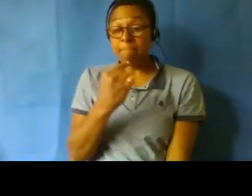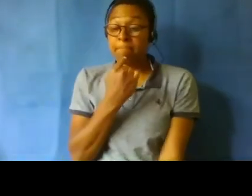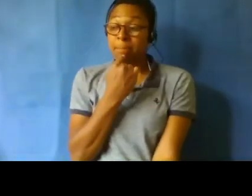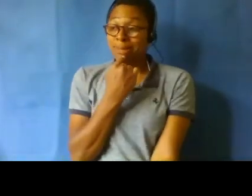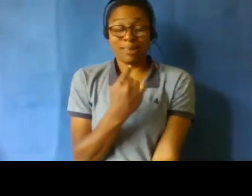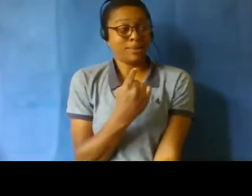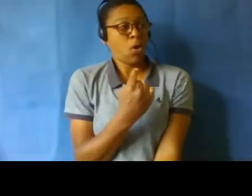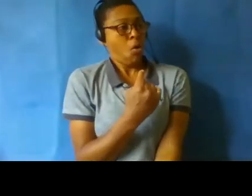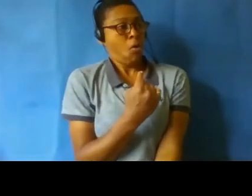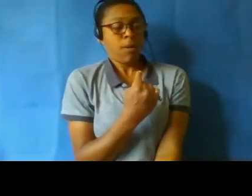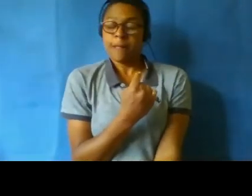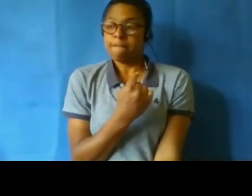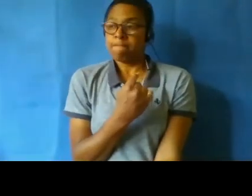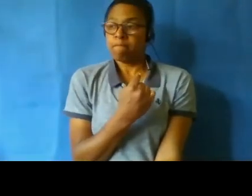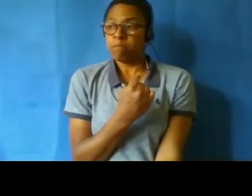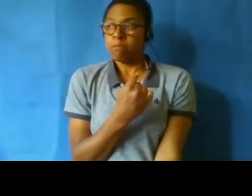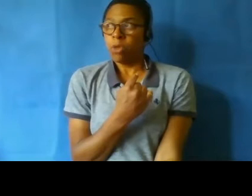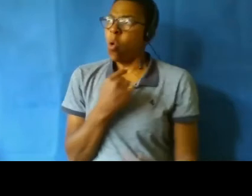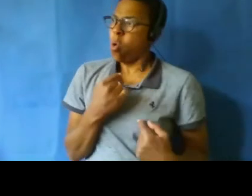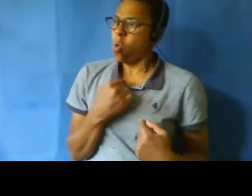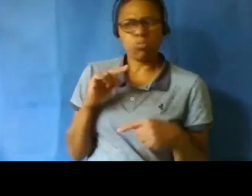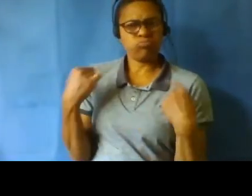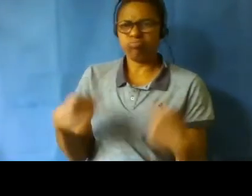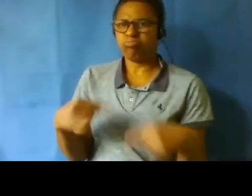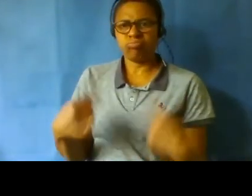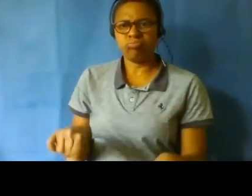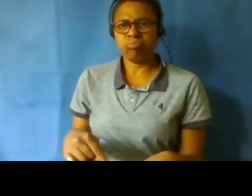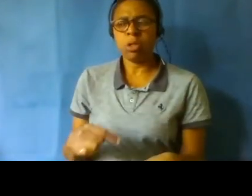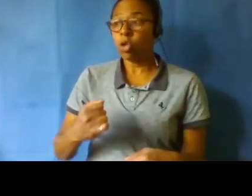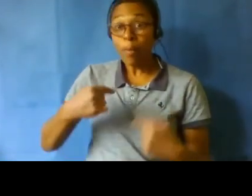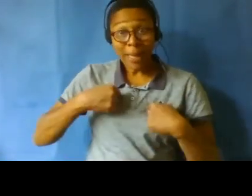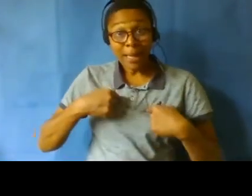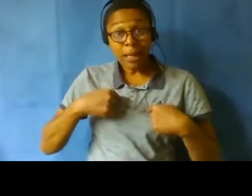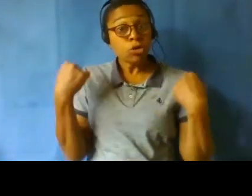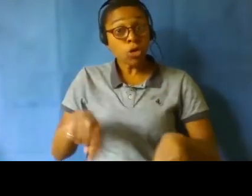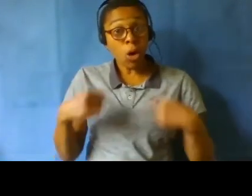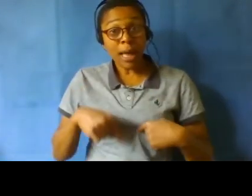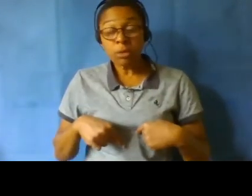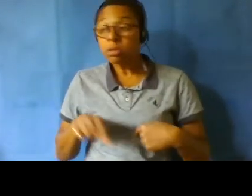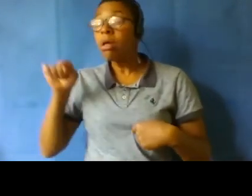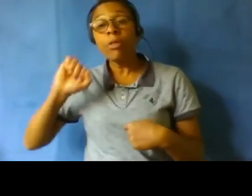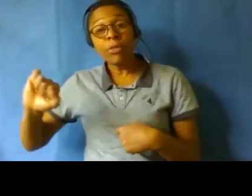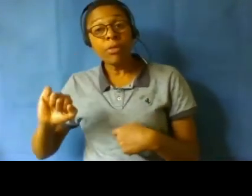oh maybe I shouldn't have it either and they spoke to their parents and their parents wouldn't let them have it these people don't think about black families